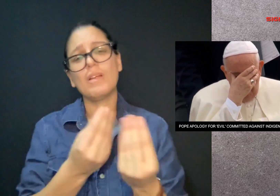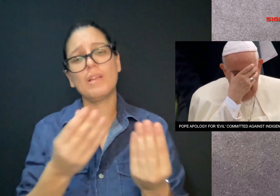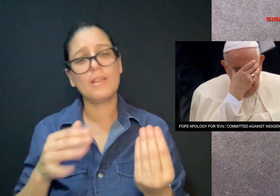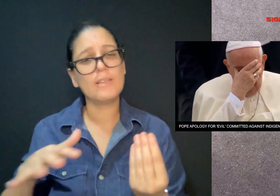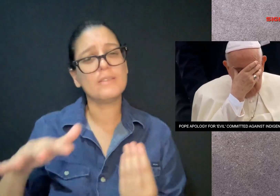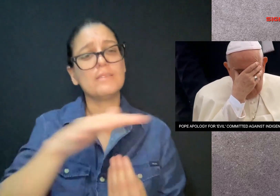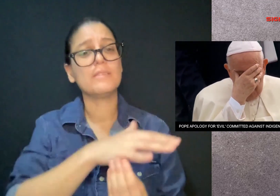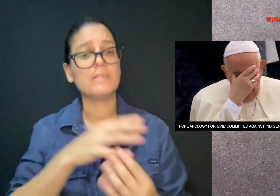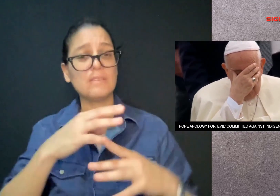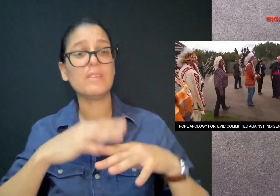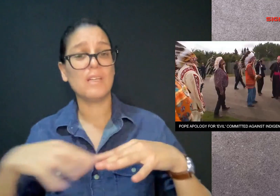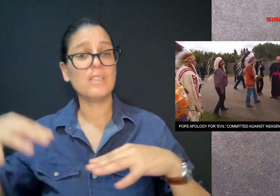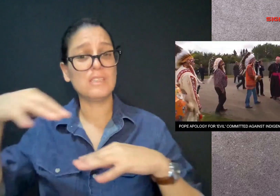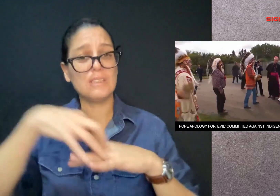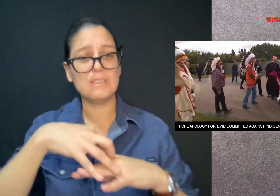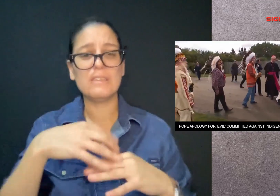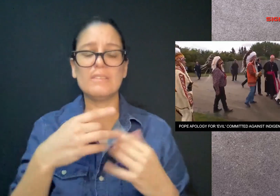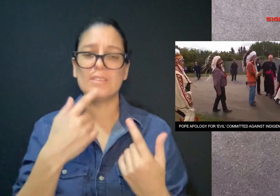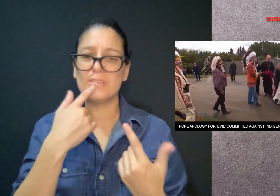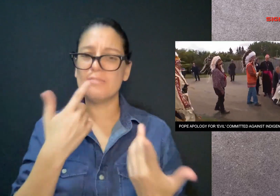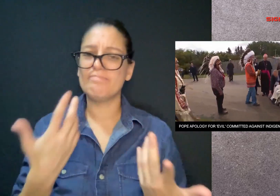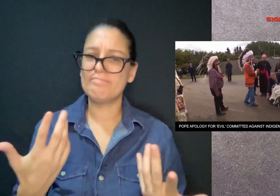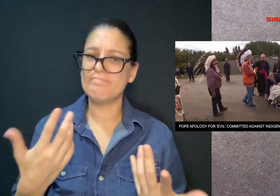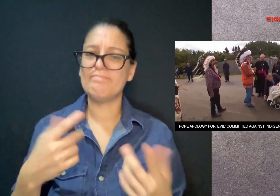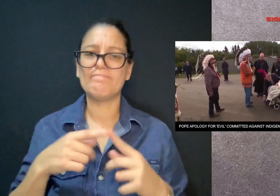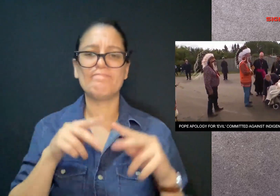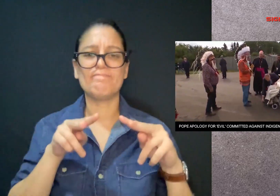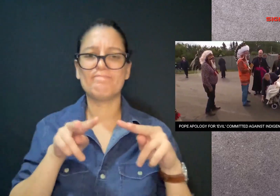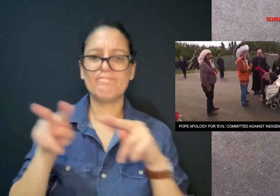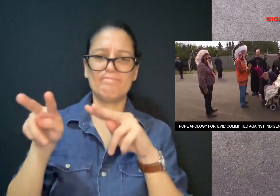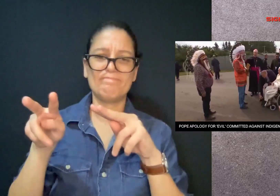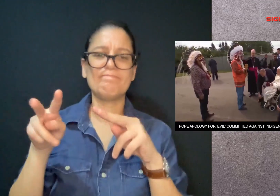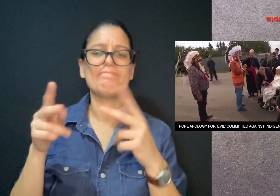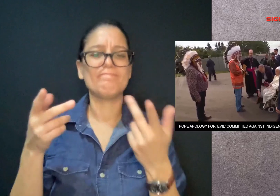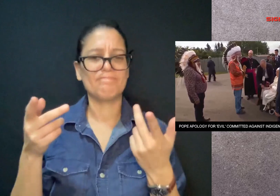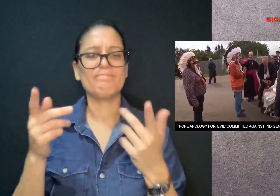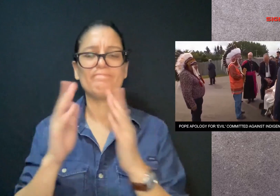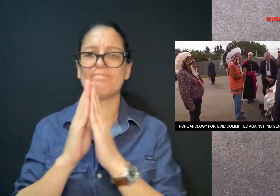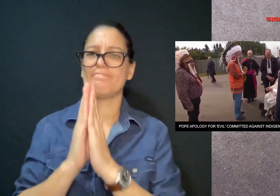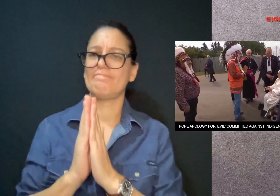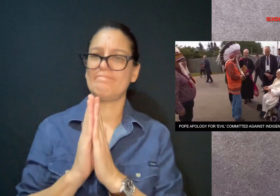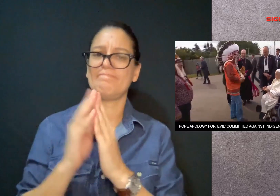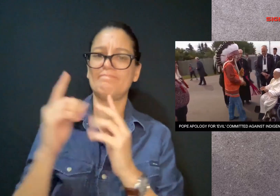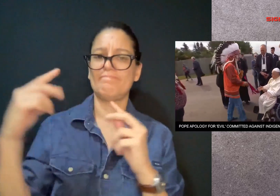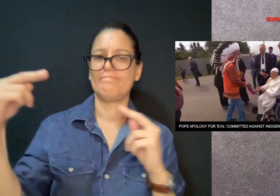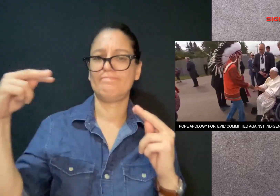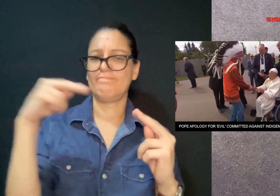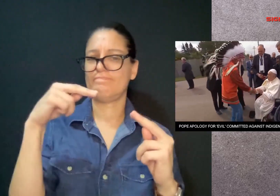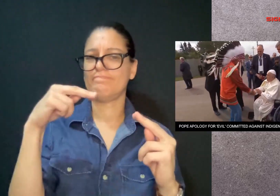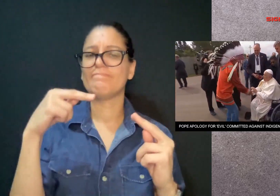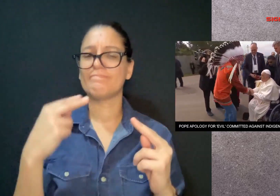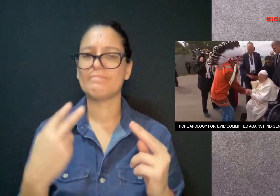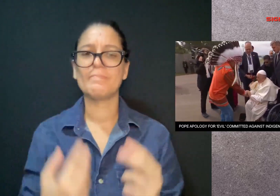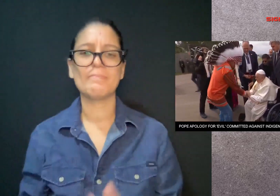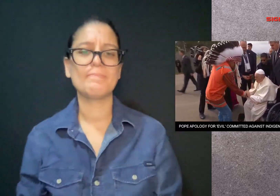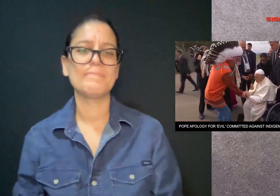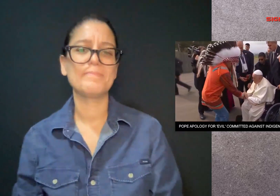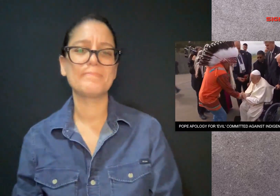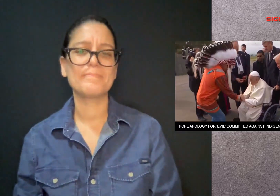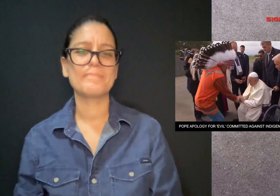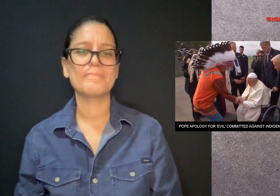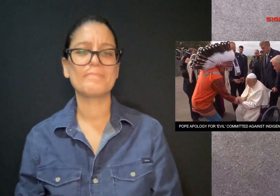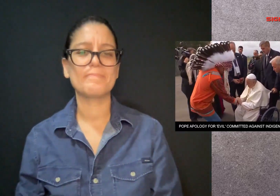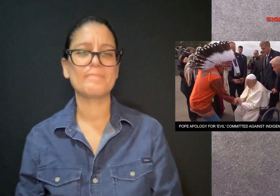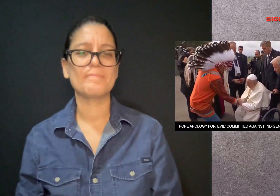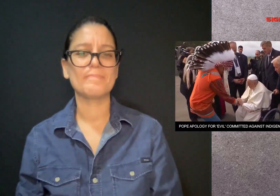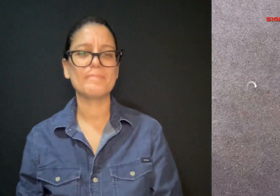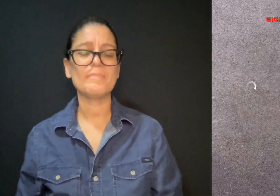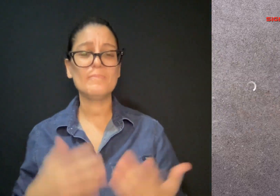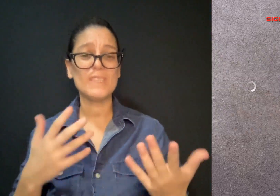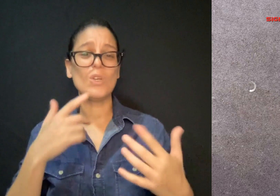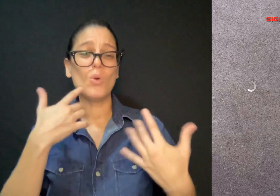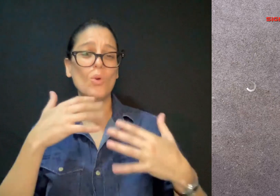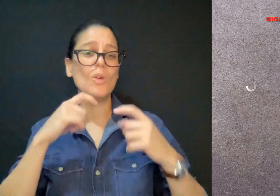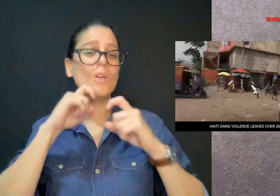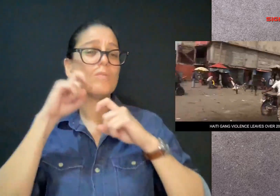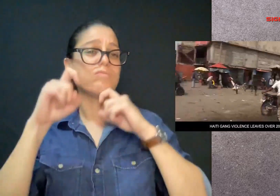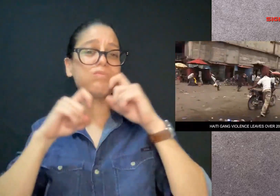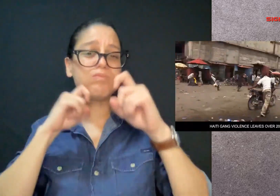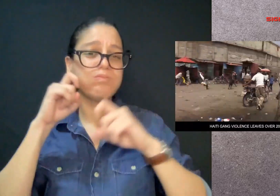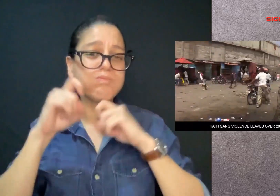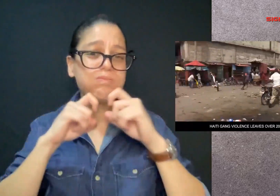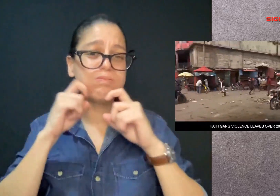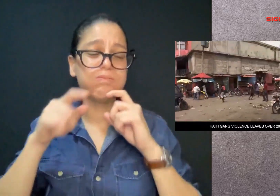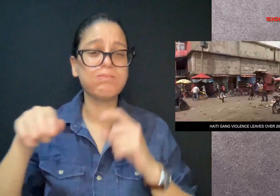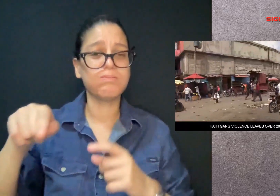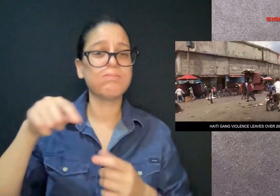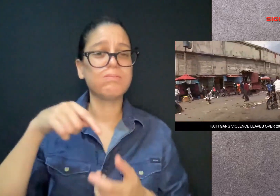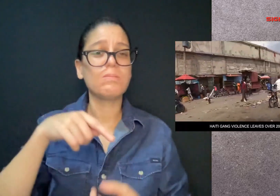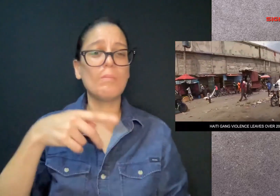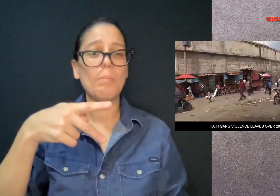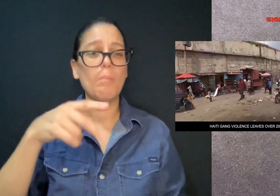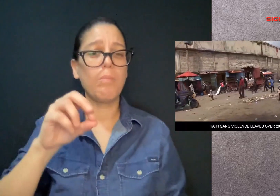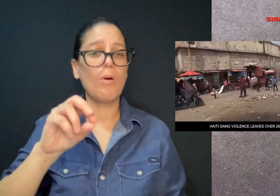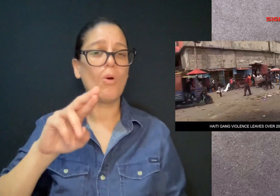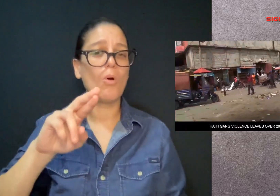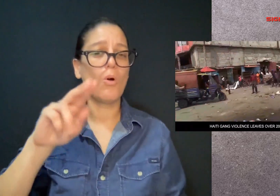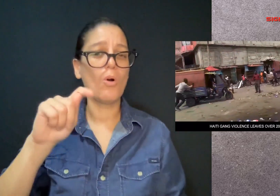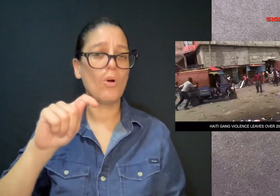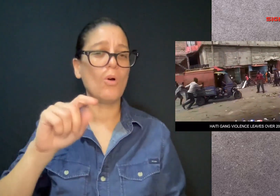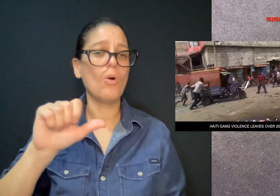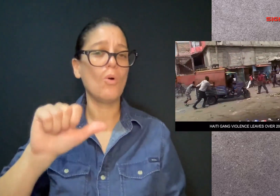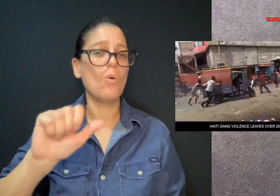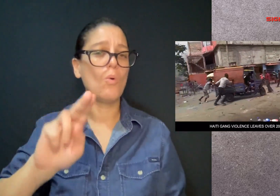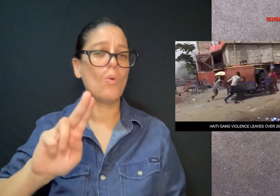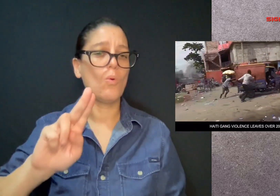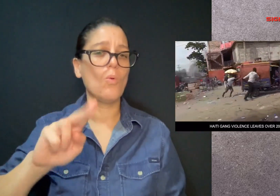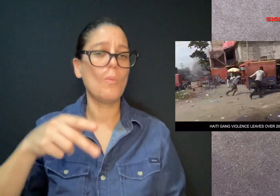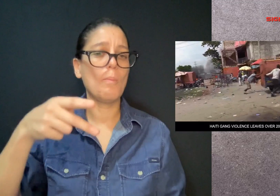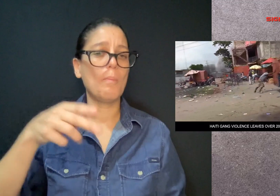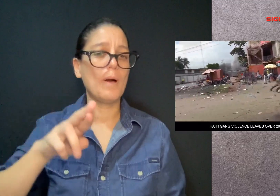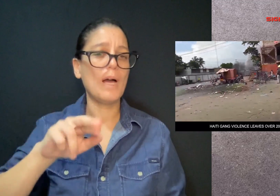despite the abuse many indigenous peoples still revere him and the religion he represents